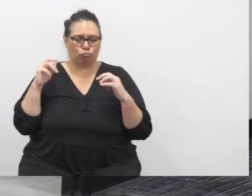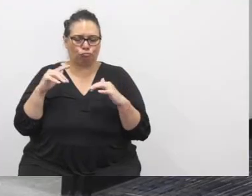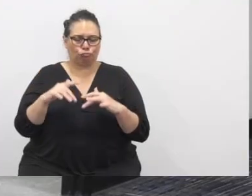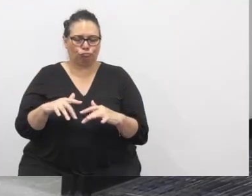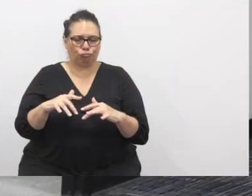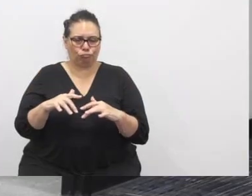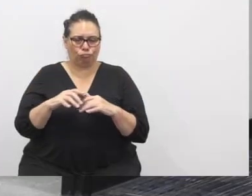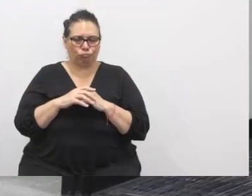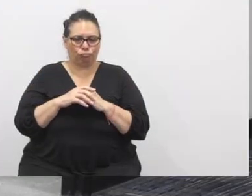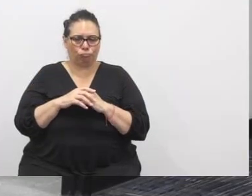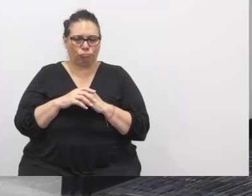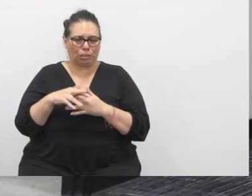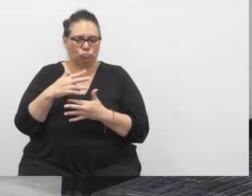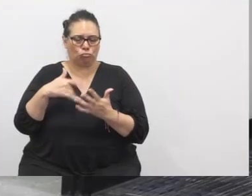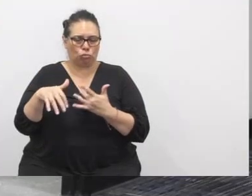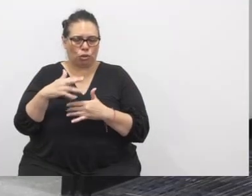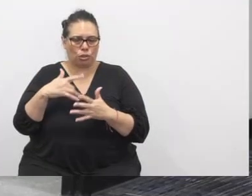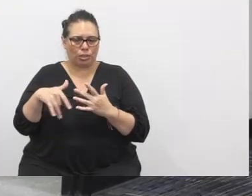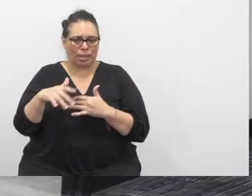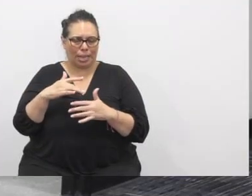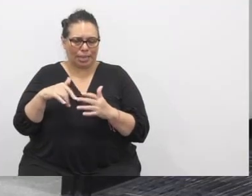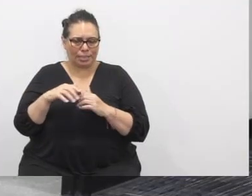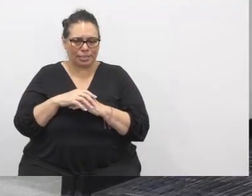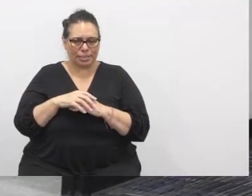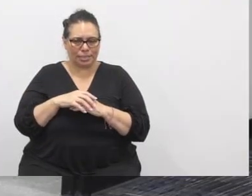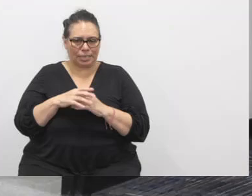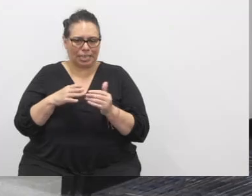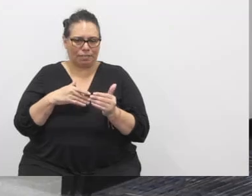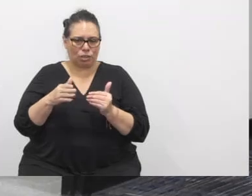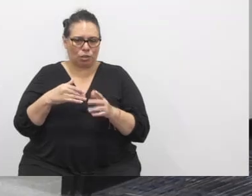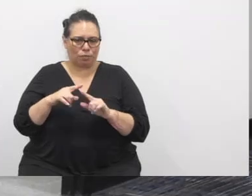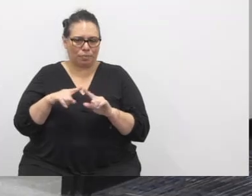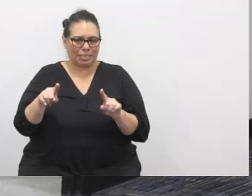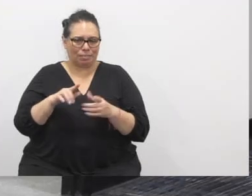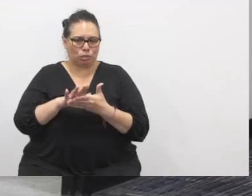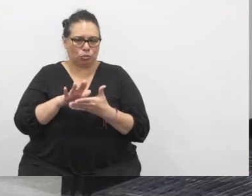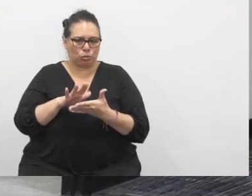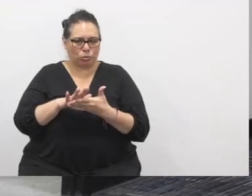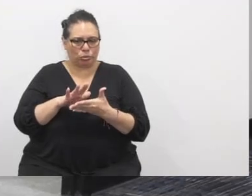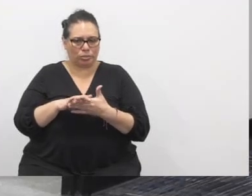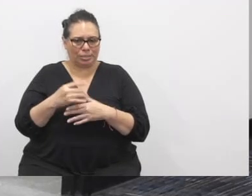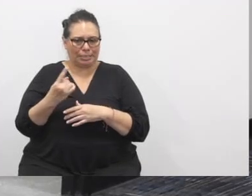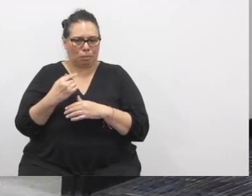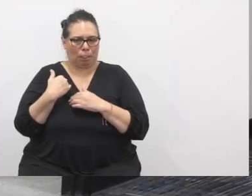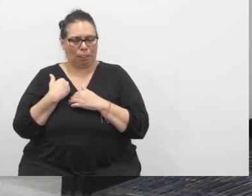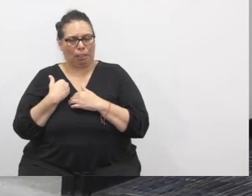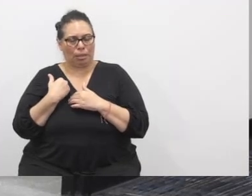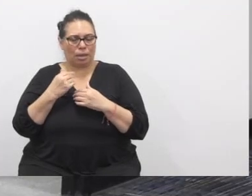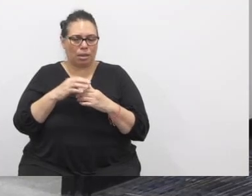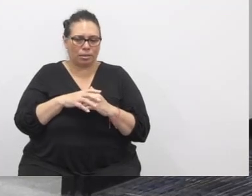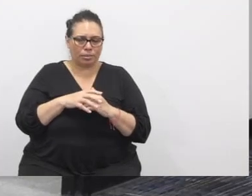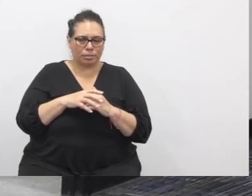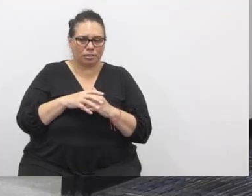and socialize and mingle even though they are from different schools, they do have someone to lean on. So, yeah.